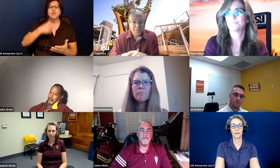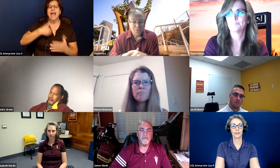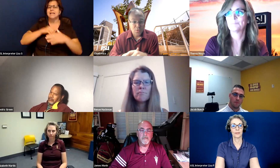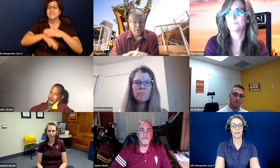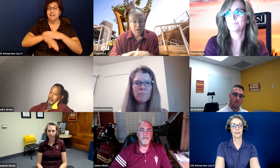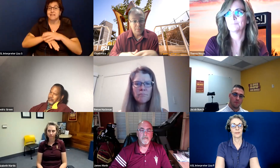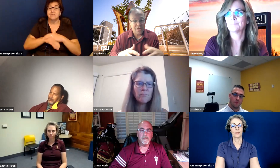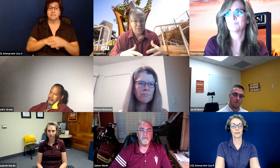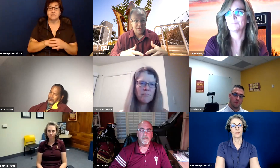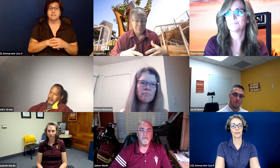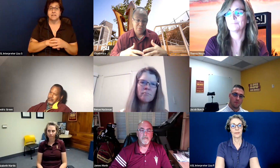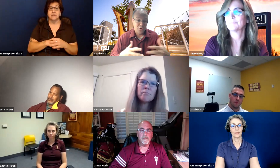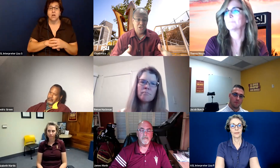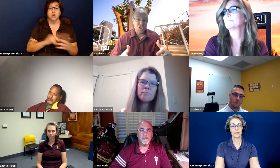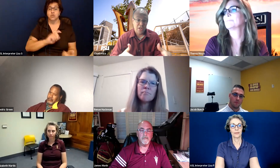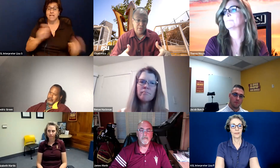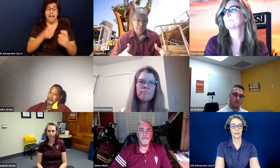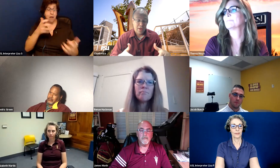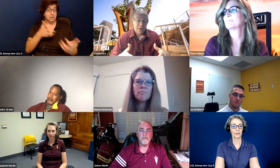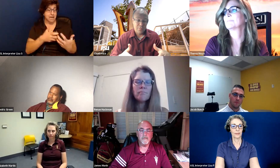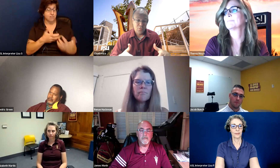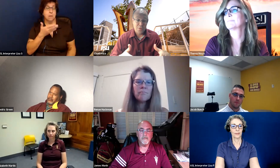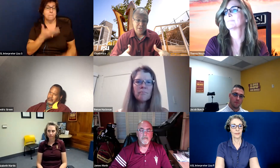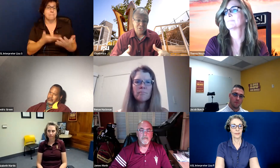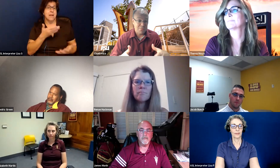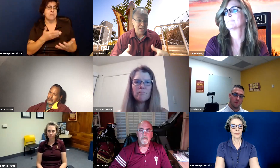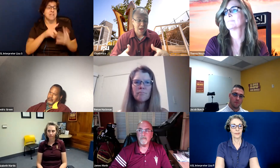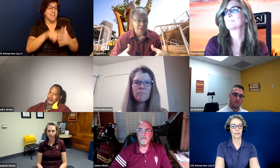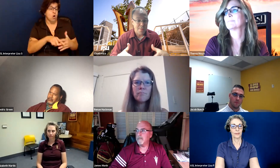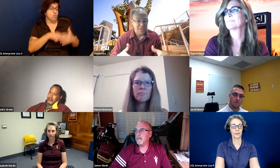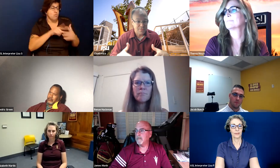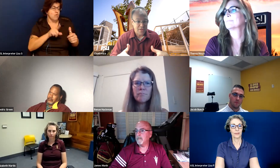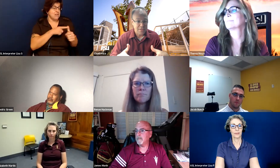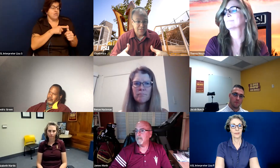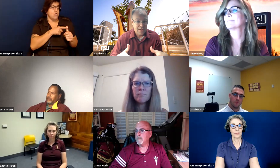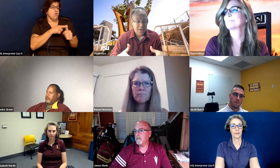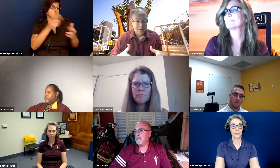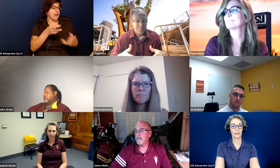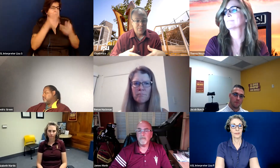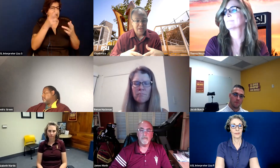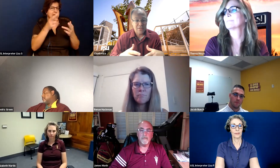And so the accommodation, maybe the original recommendation may not be the best fit based